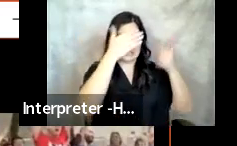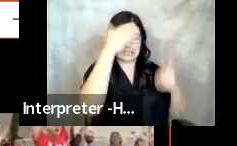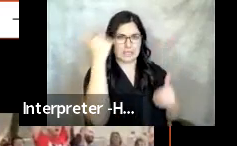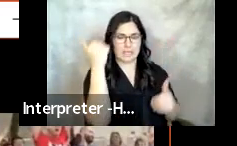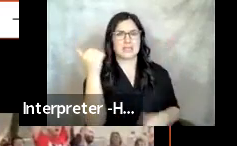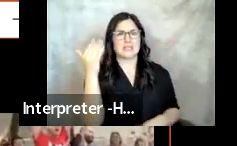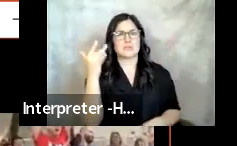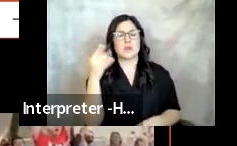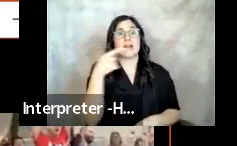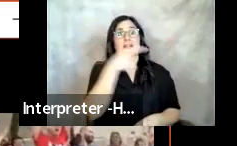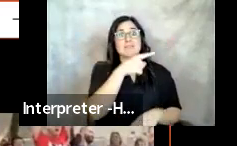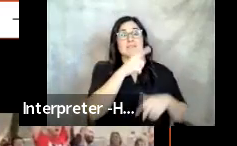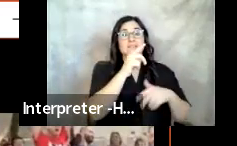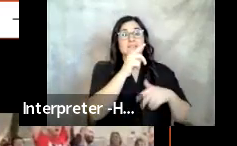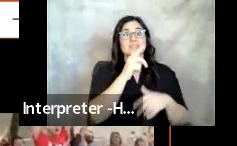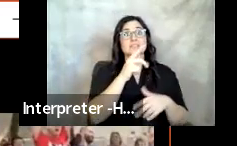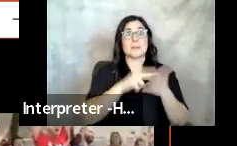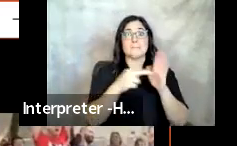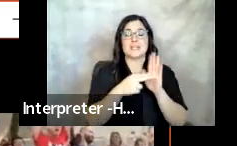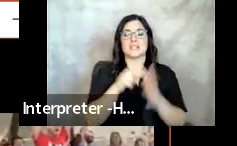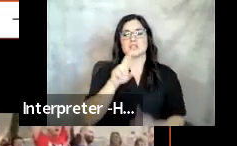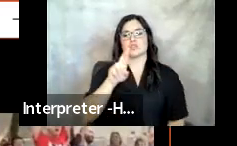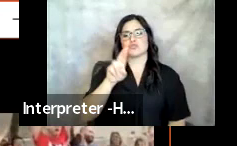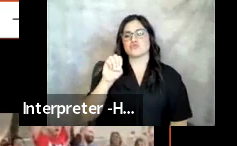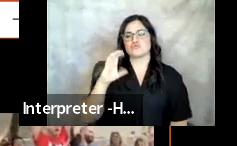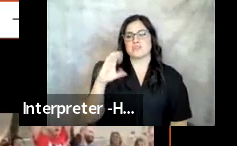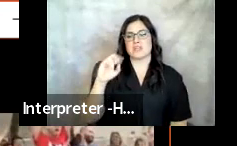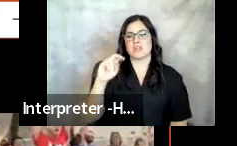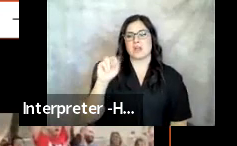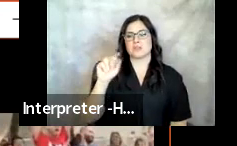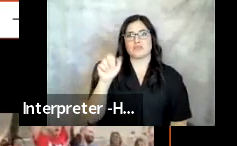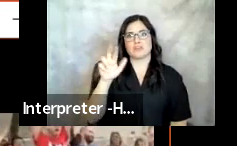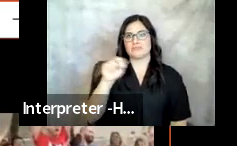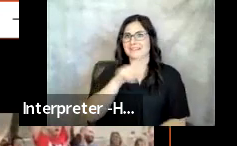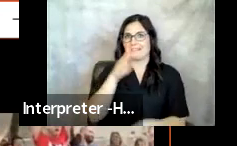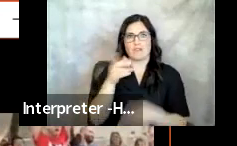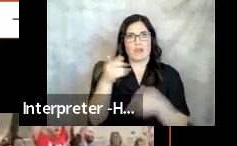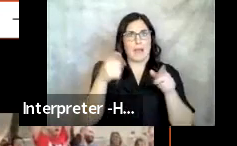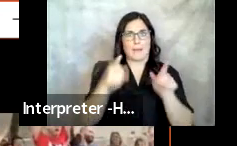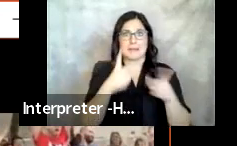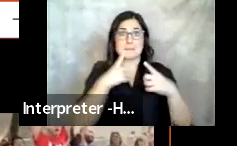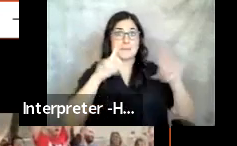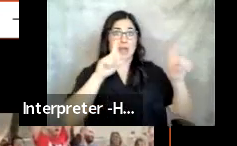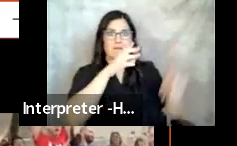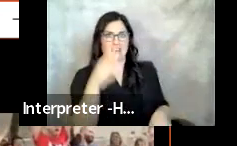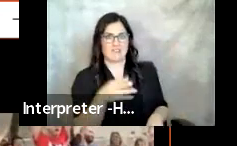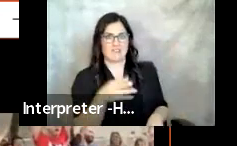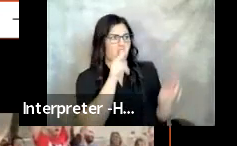Reconstruction never. Happens or that the. Reconstruction that did happen was. This terrible. Awful mistake.